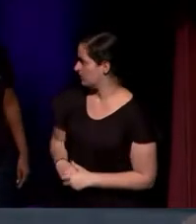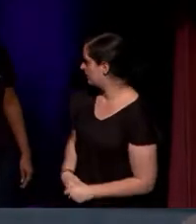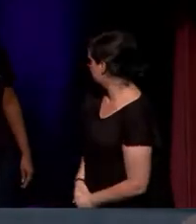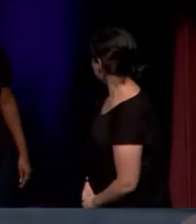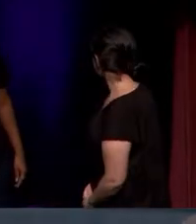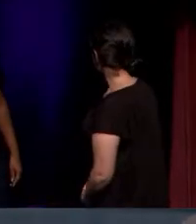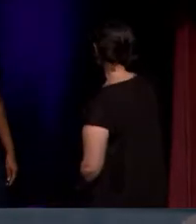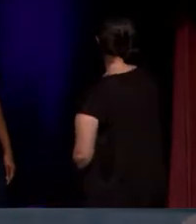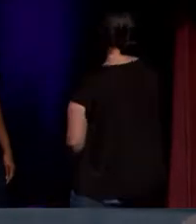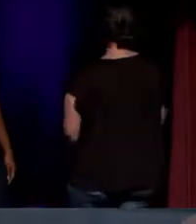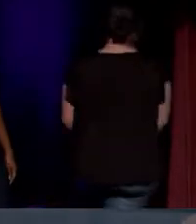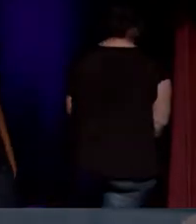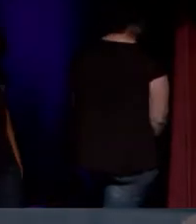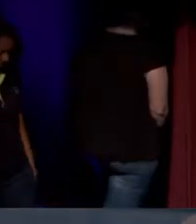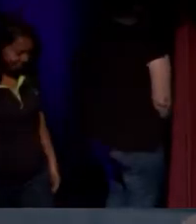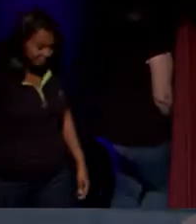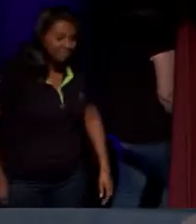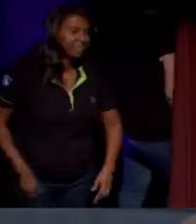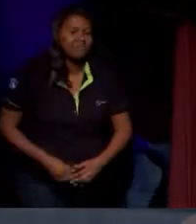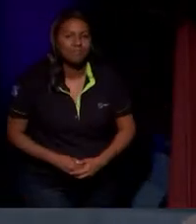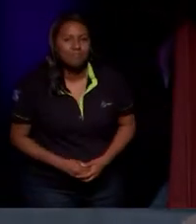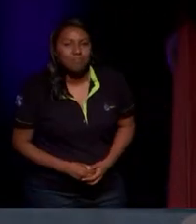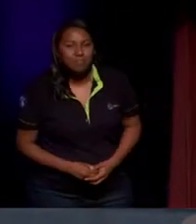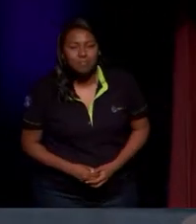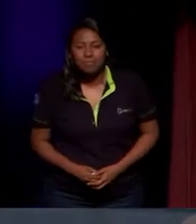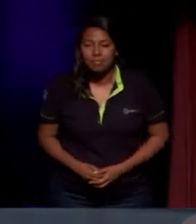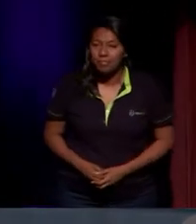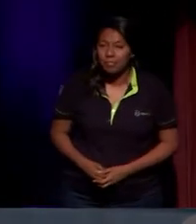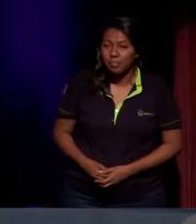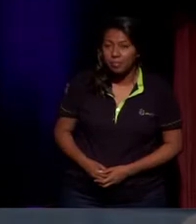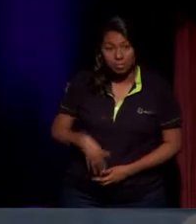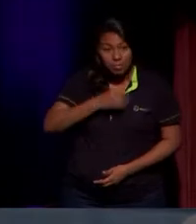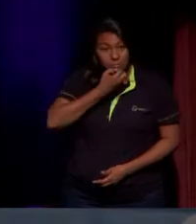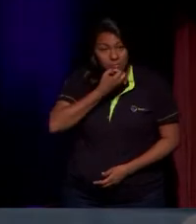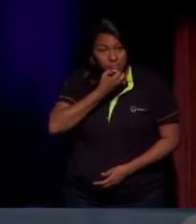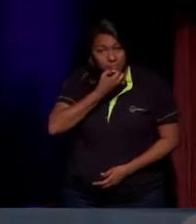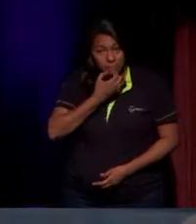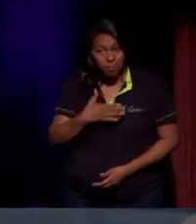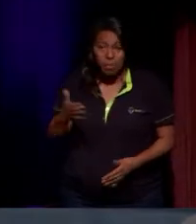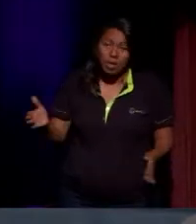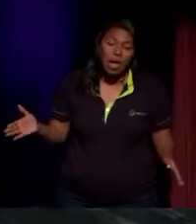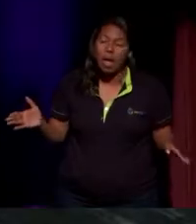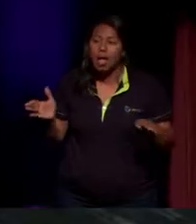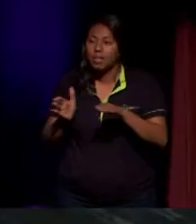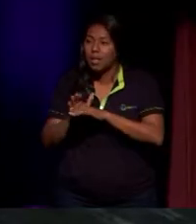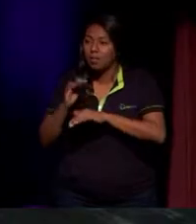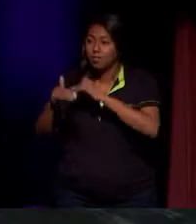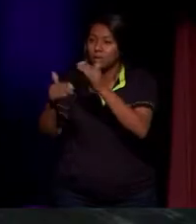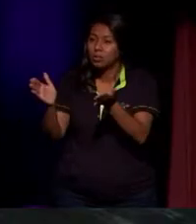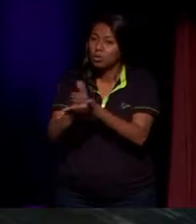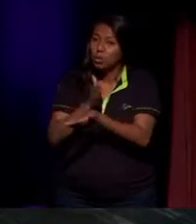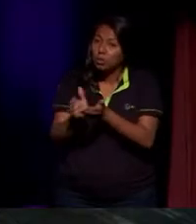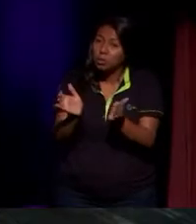Which was quite advanced even in relation to some communist parties and revolutionary movements in season,